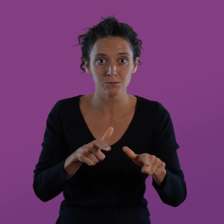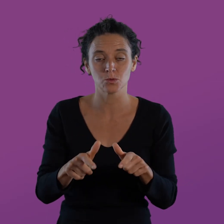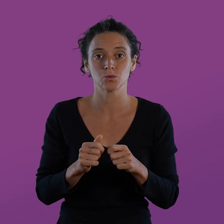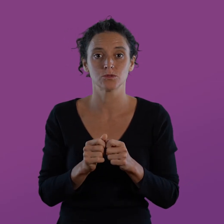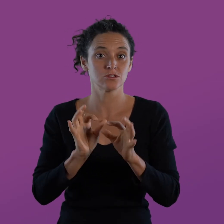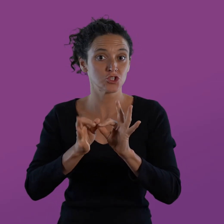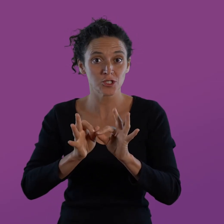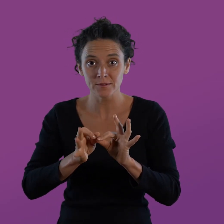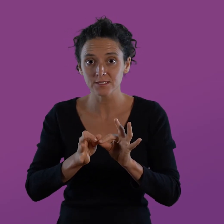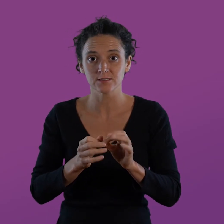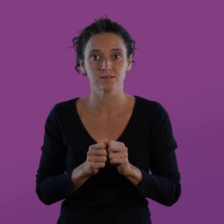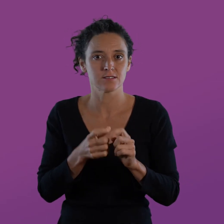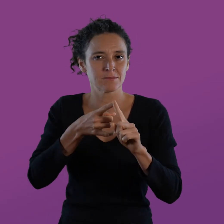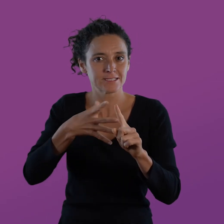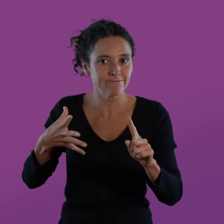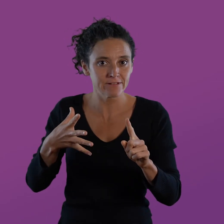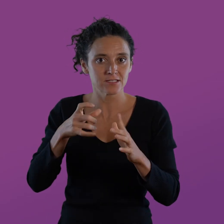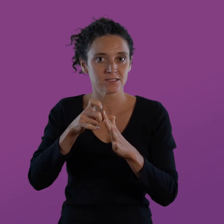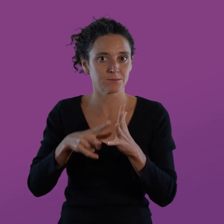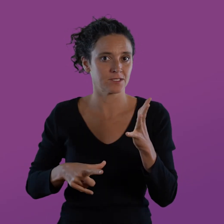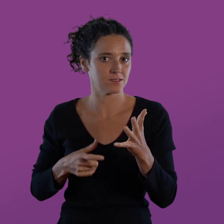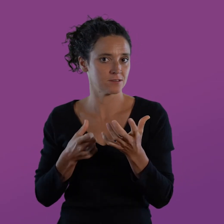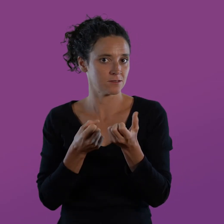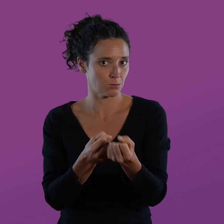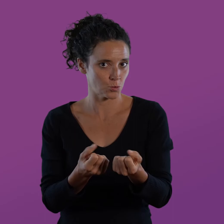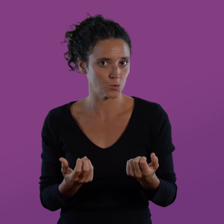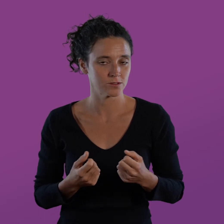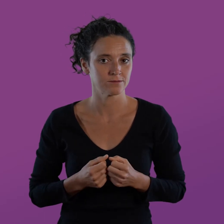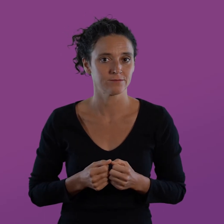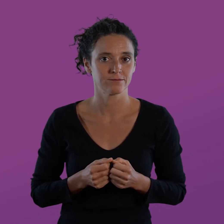and specialist disability supports if necessary for people with disability - who have been asked to appear before the Royal Commission.